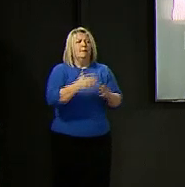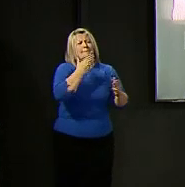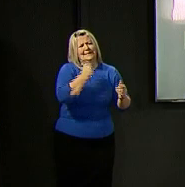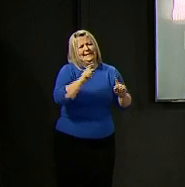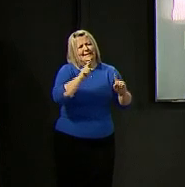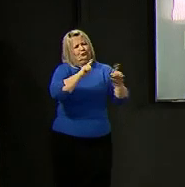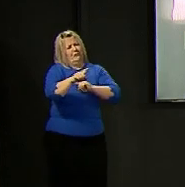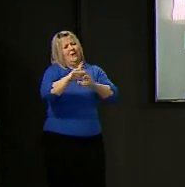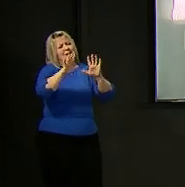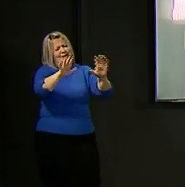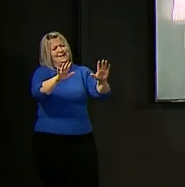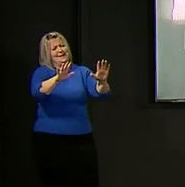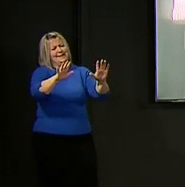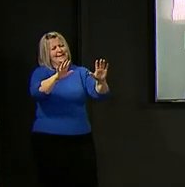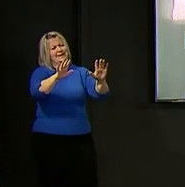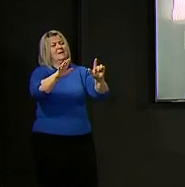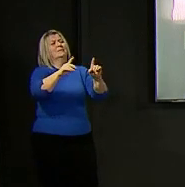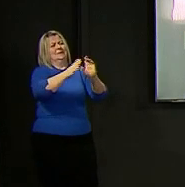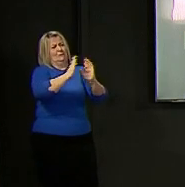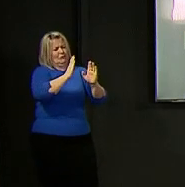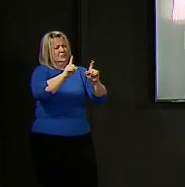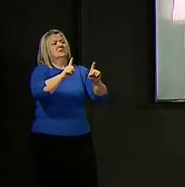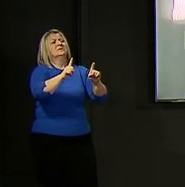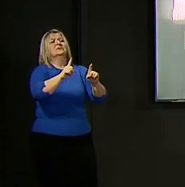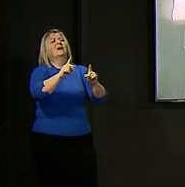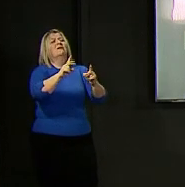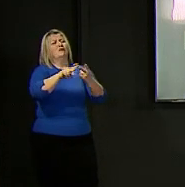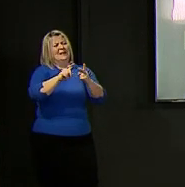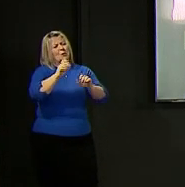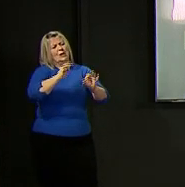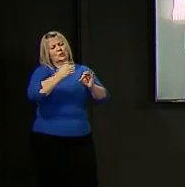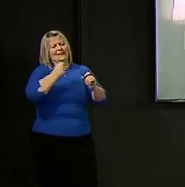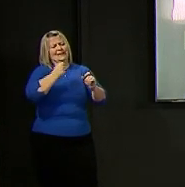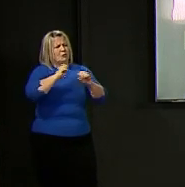brevity as well so first up ELISA from the BBC master we see that the